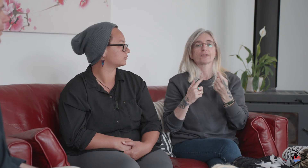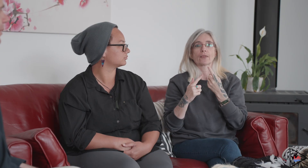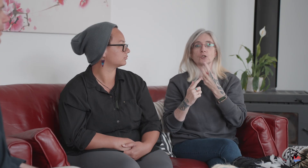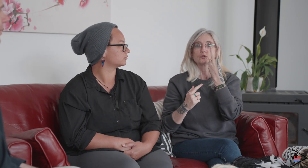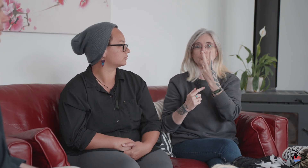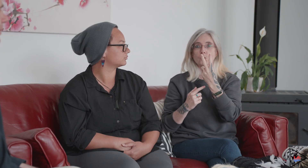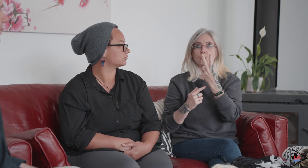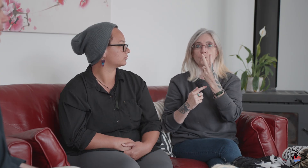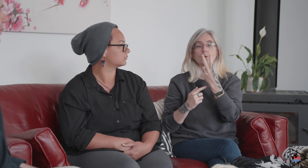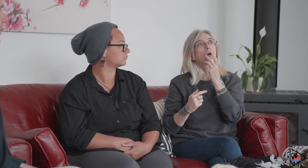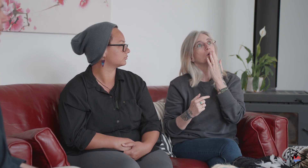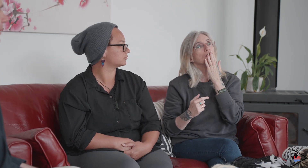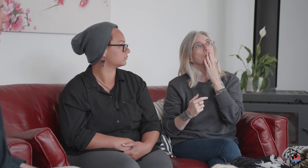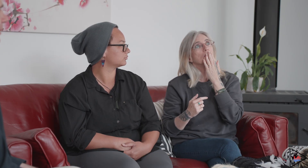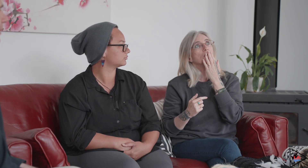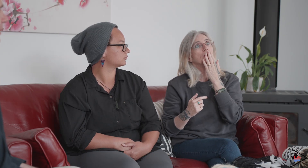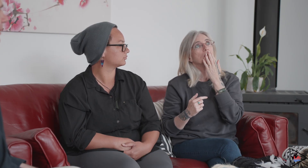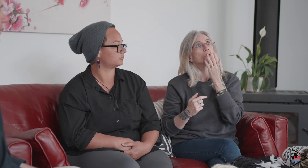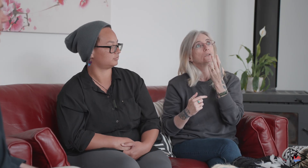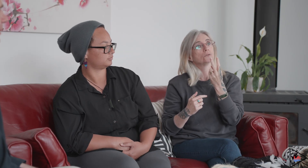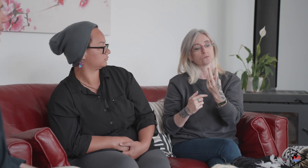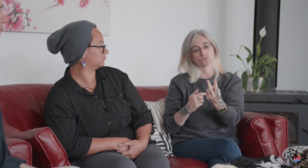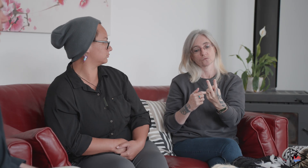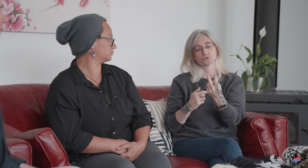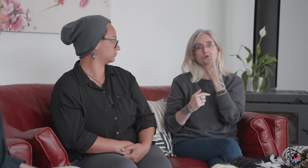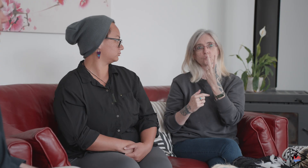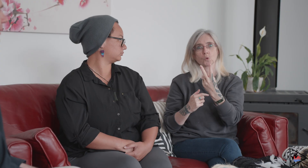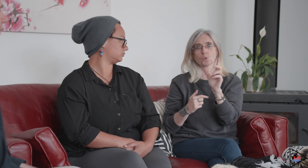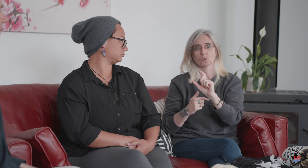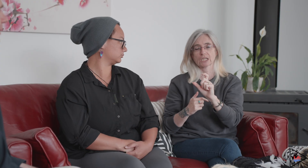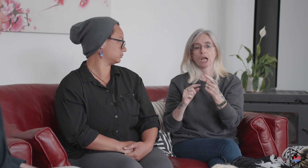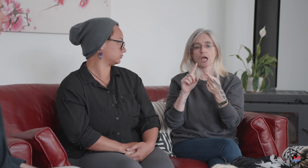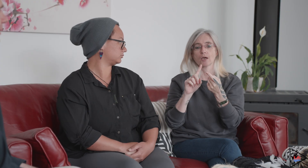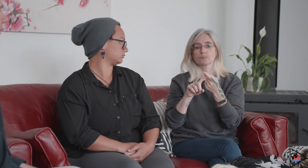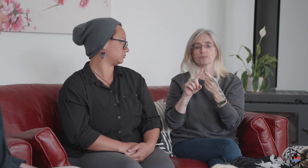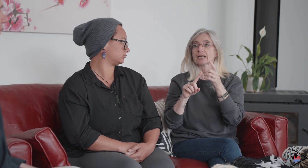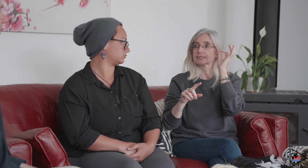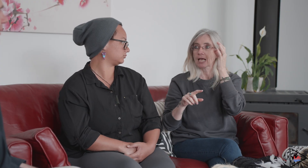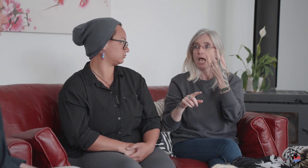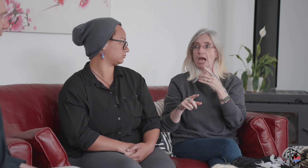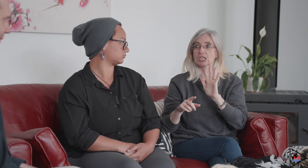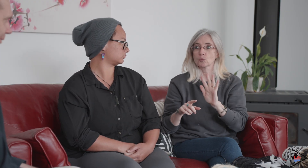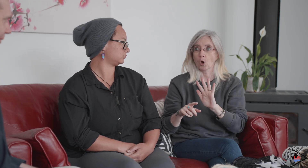lattice of the toetoe, on both sides, you've got to think about as well there. And also yeah